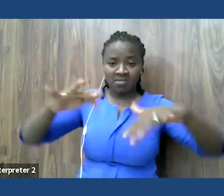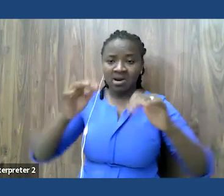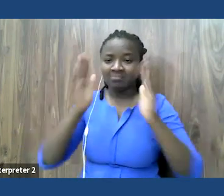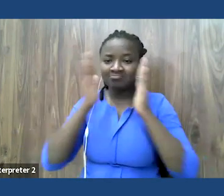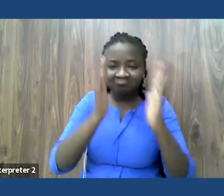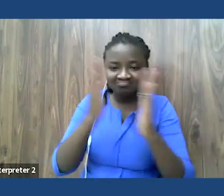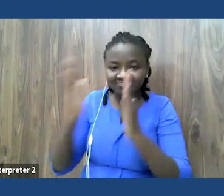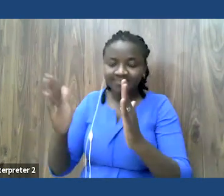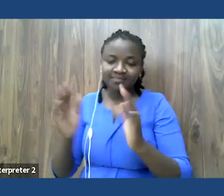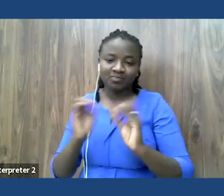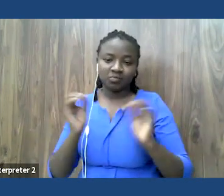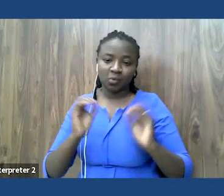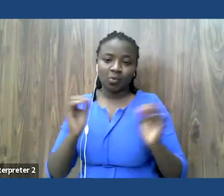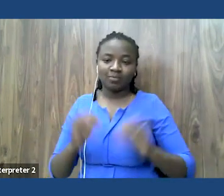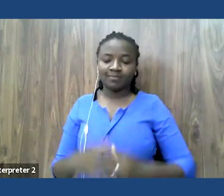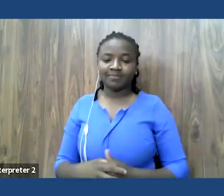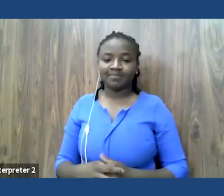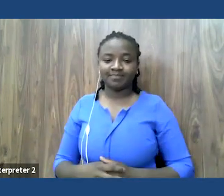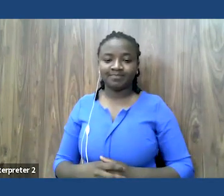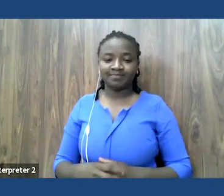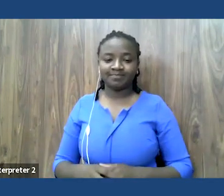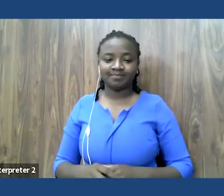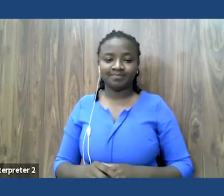Can I add to that.